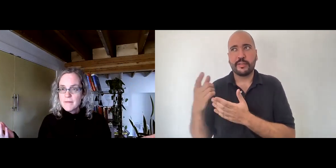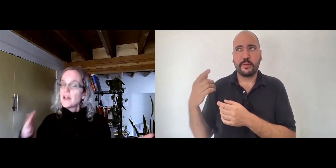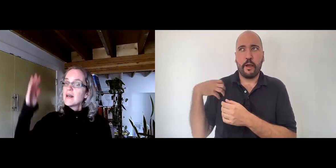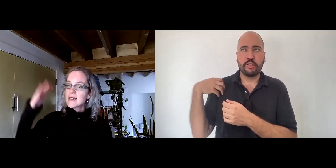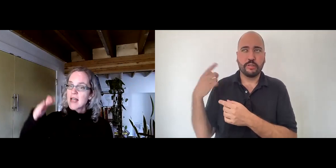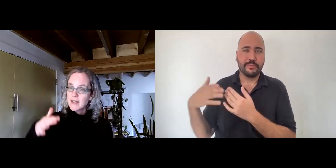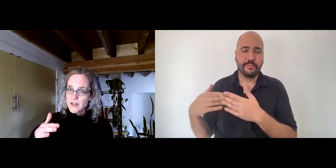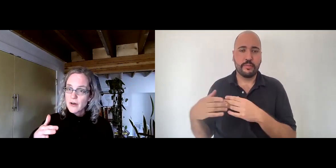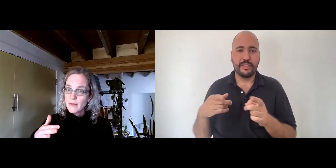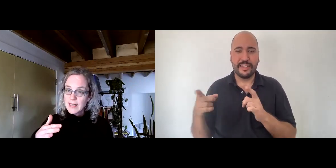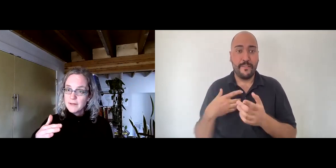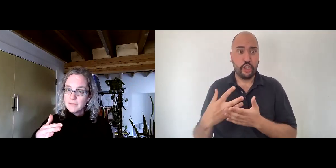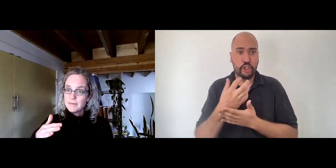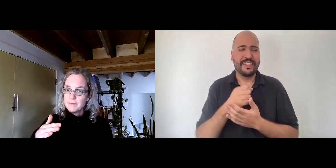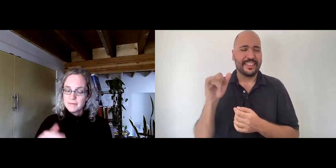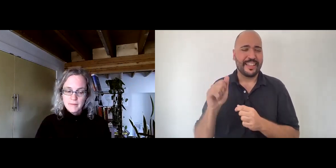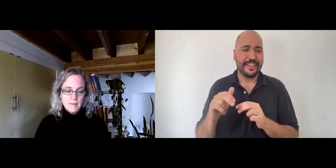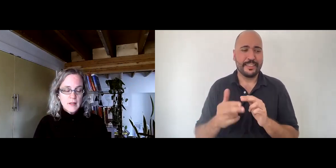Their SSI could start going down.